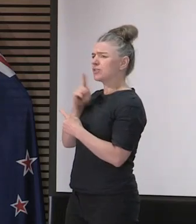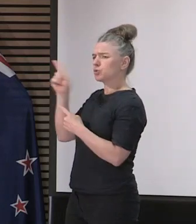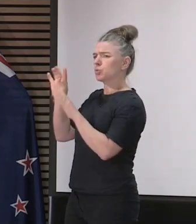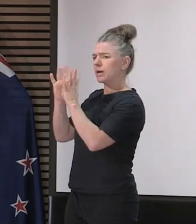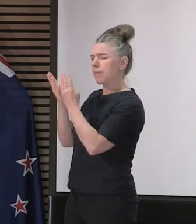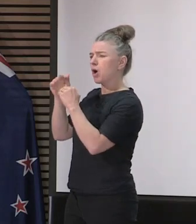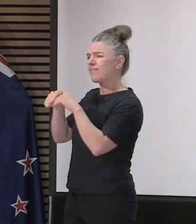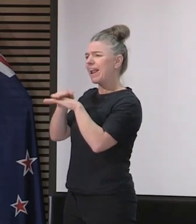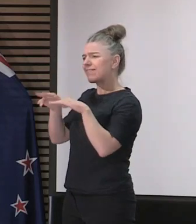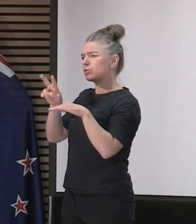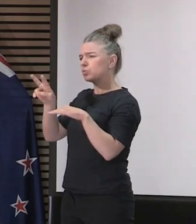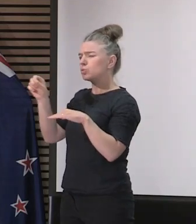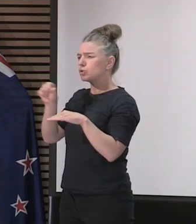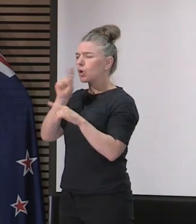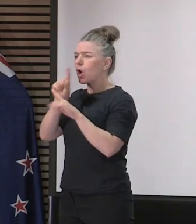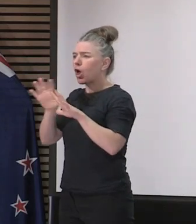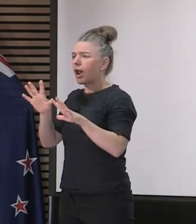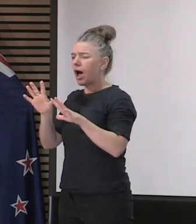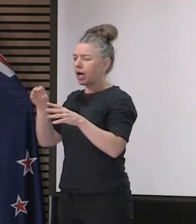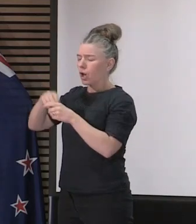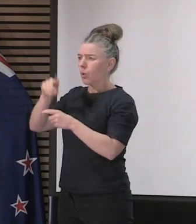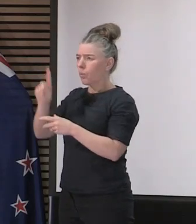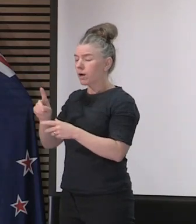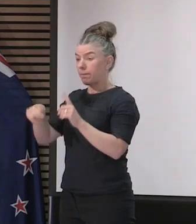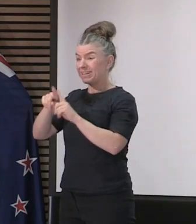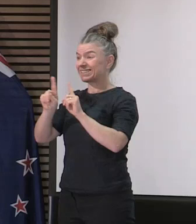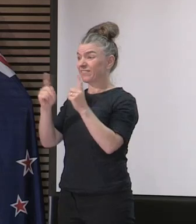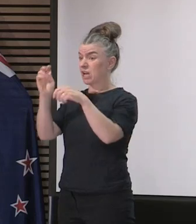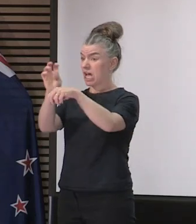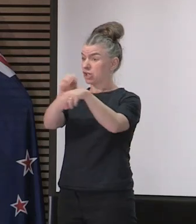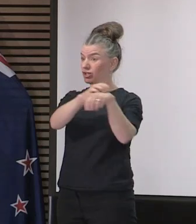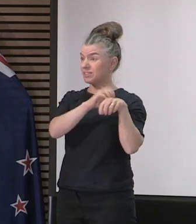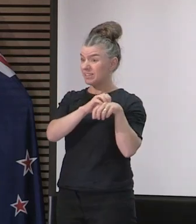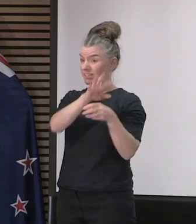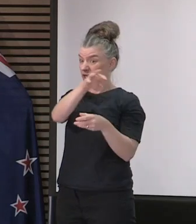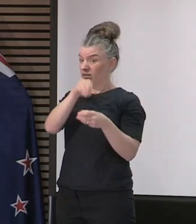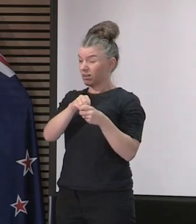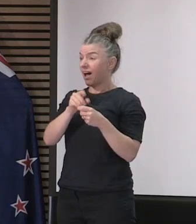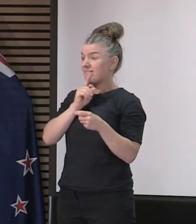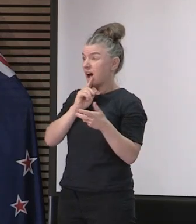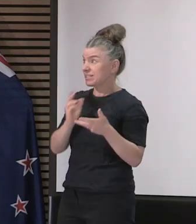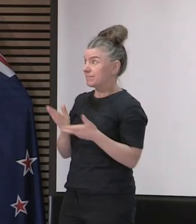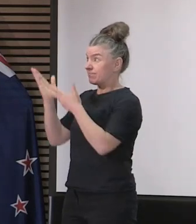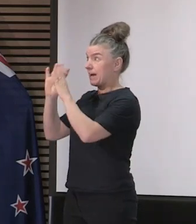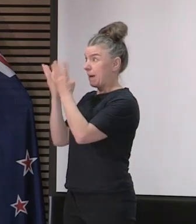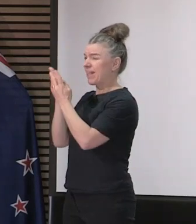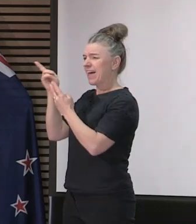have given clear advice that is being considered by cabinet today about what level two